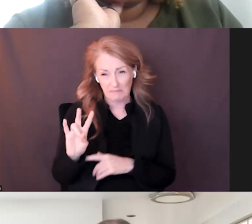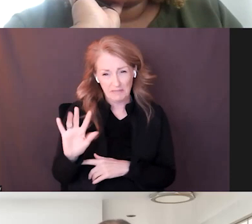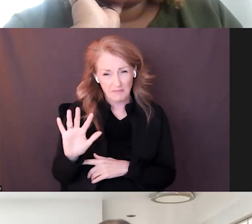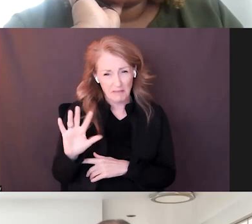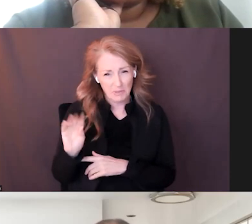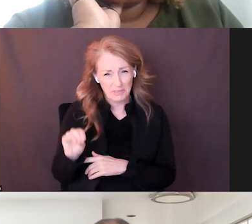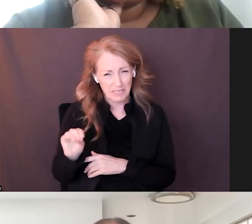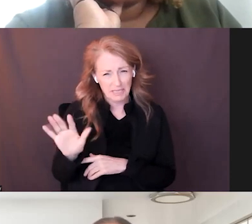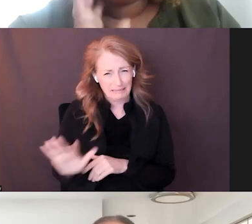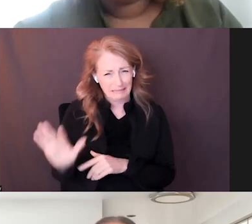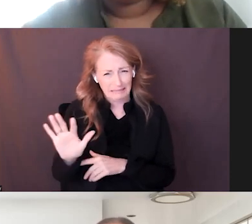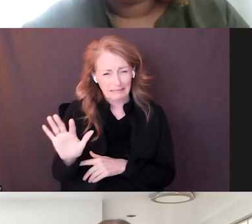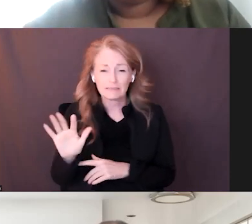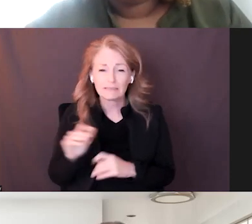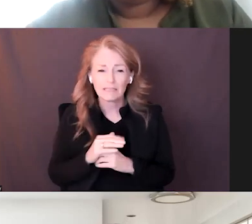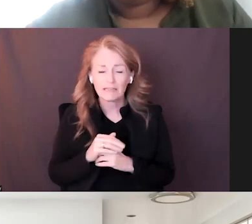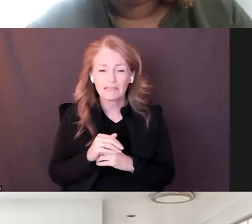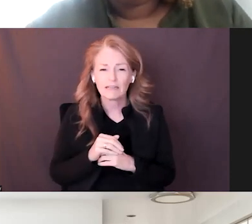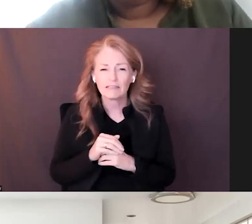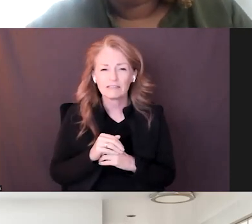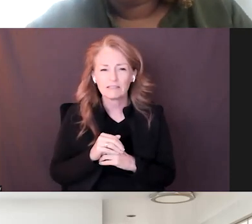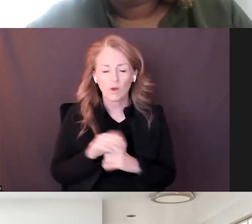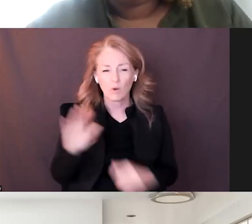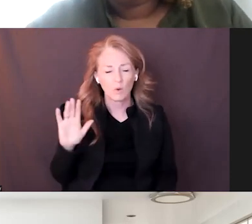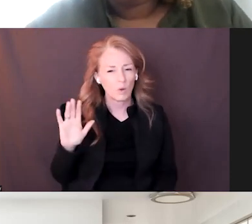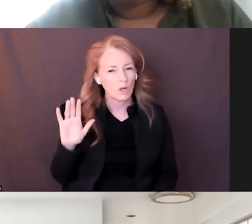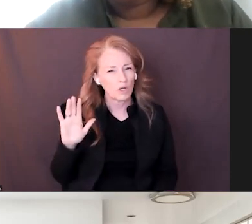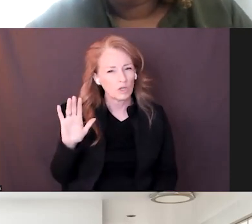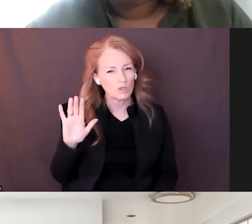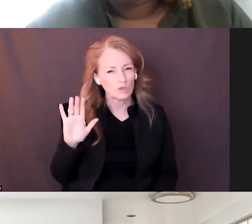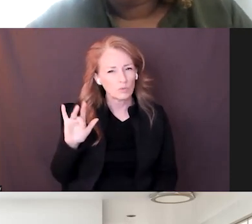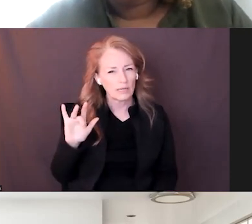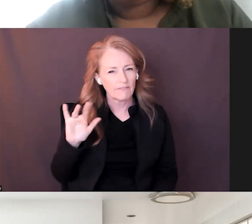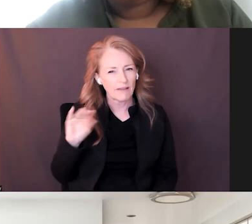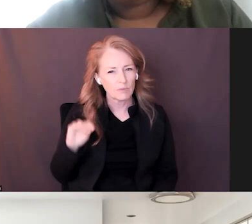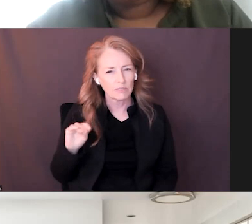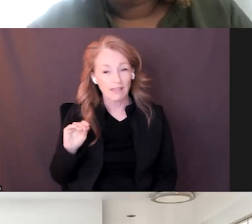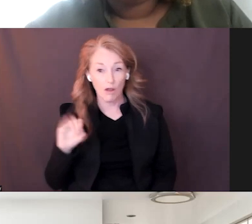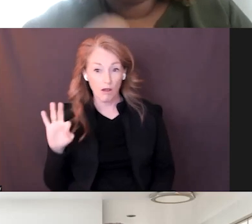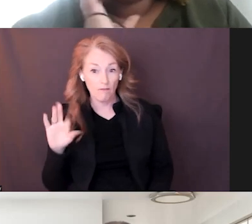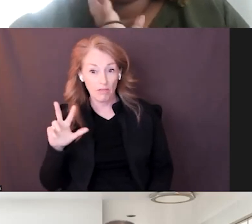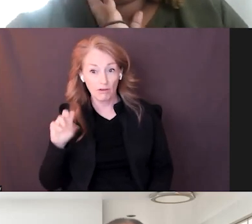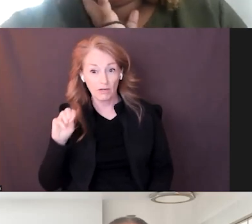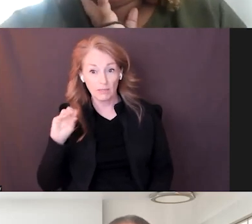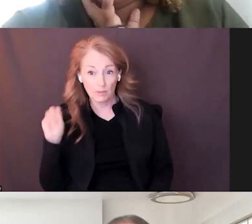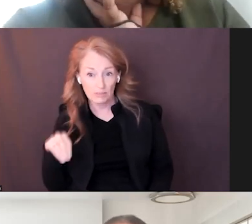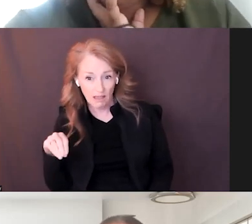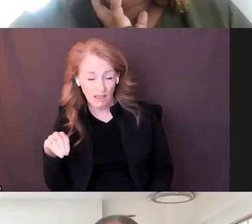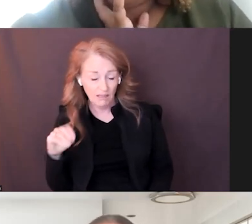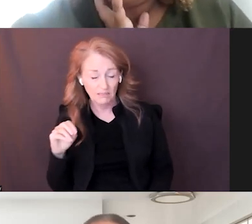LIKE THAT. SO THEN IT IS 25% OF 30% OF -- OH, GOD.